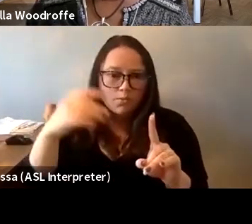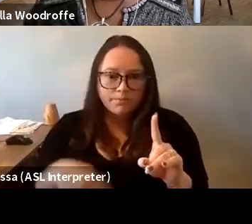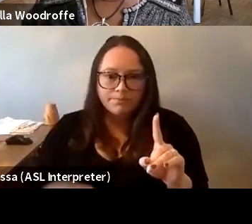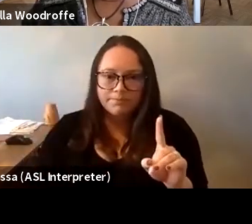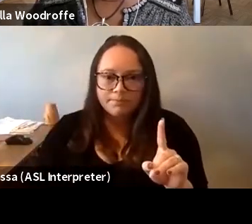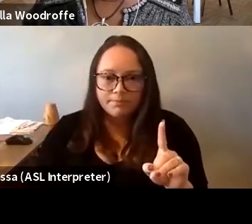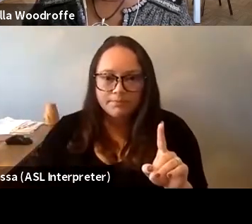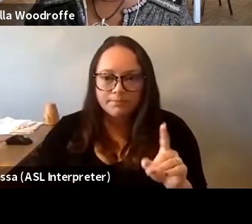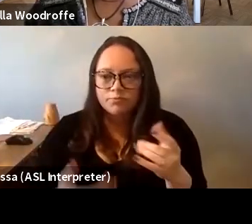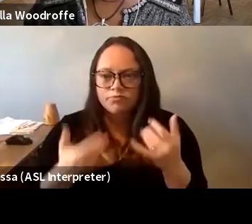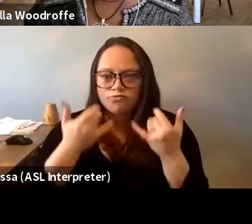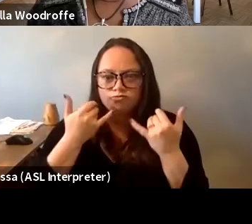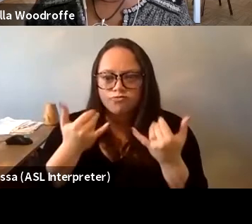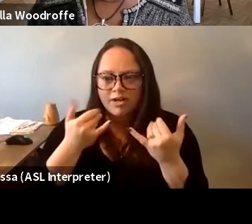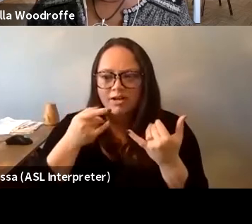masters level licensed engineer.